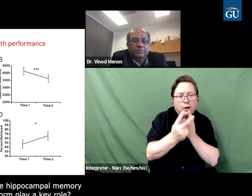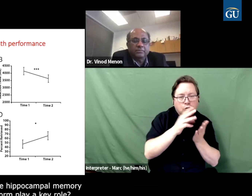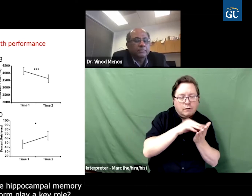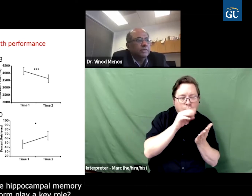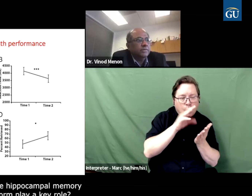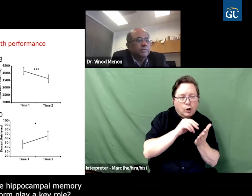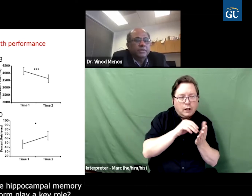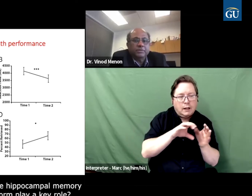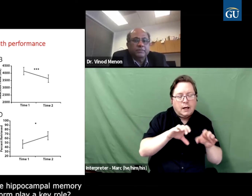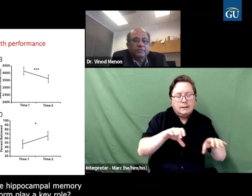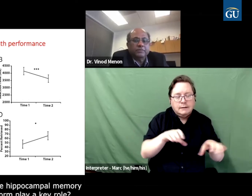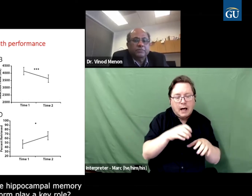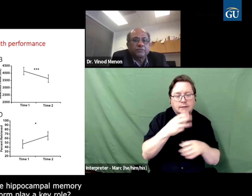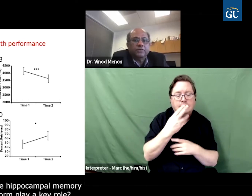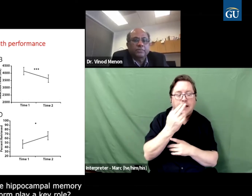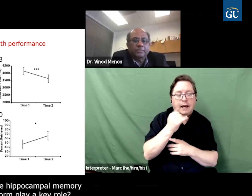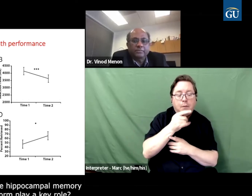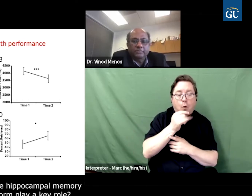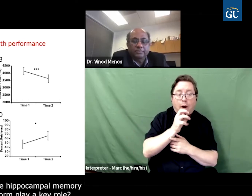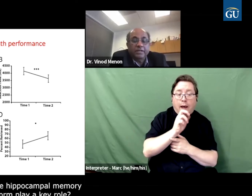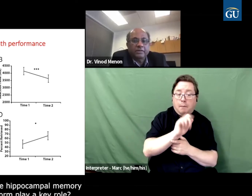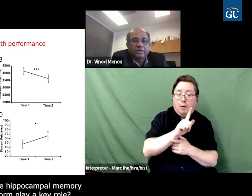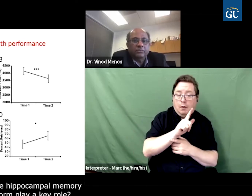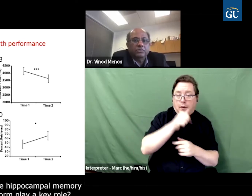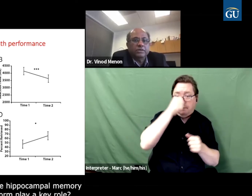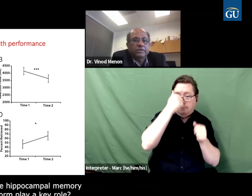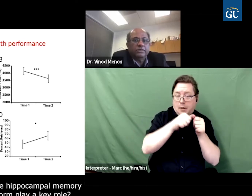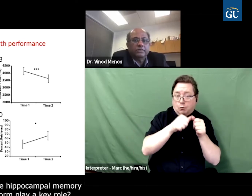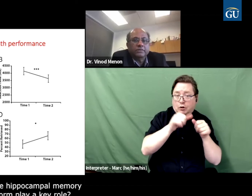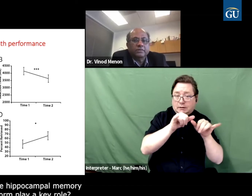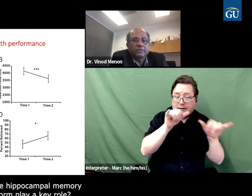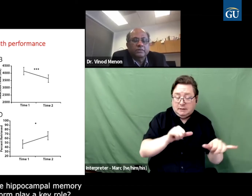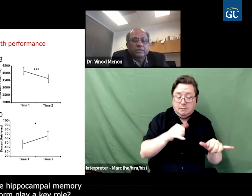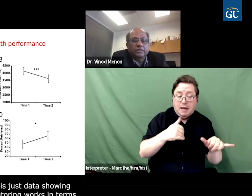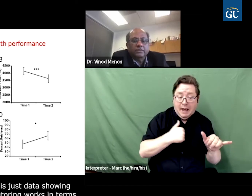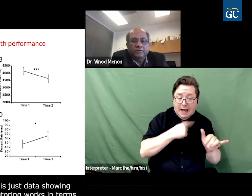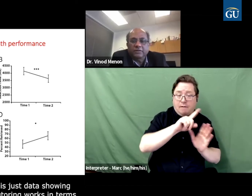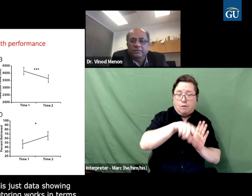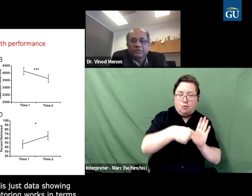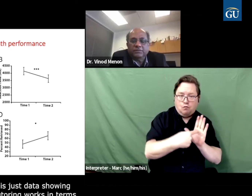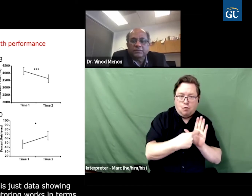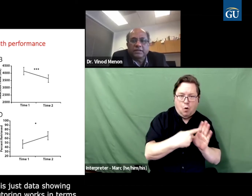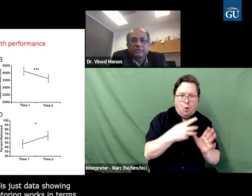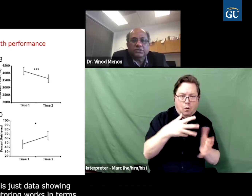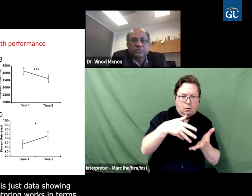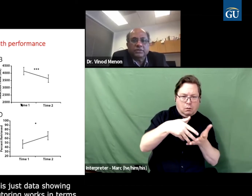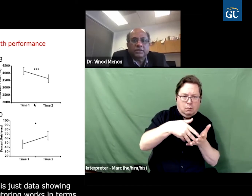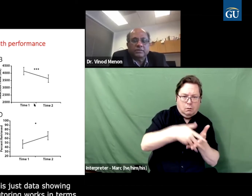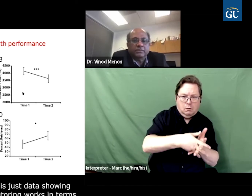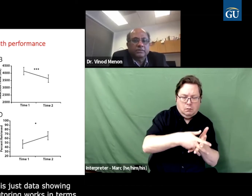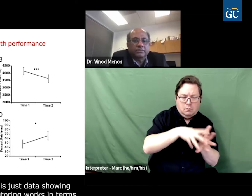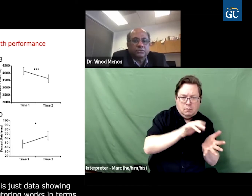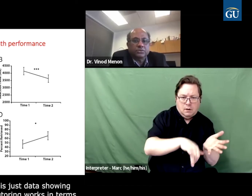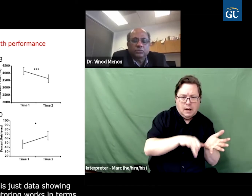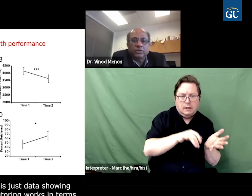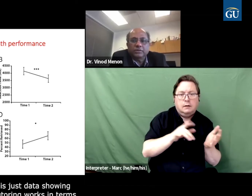does the hippocampal memory system form play a key role in it